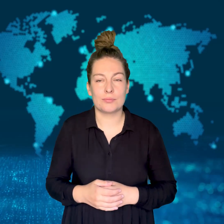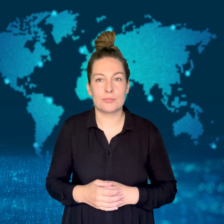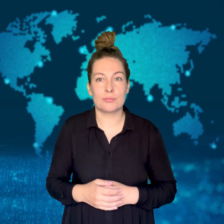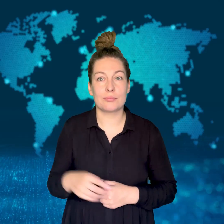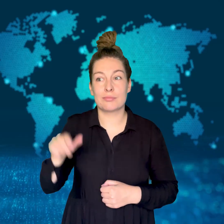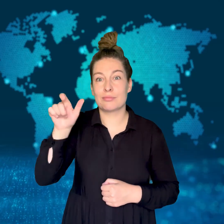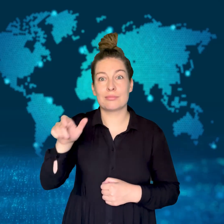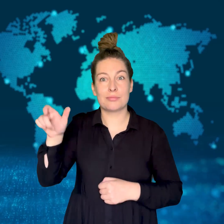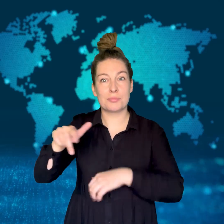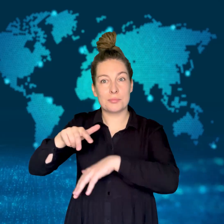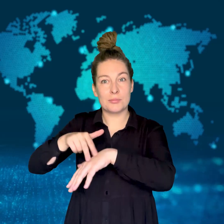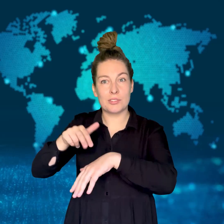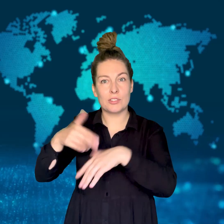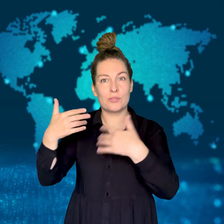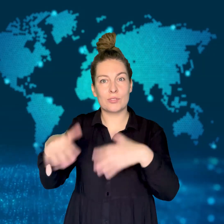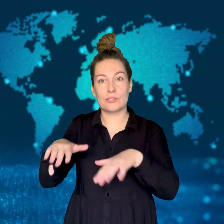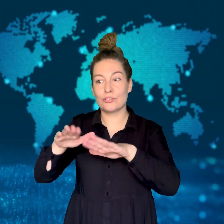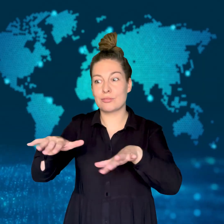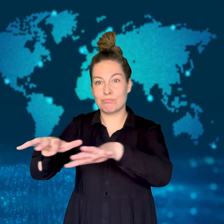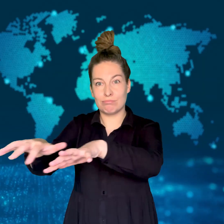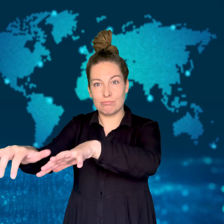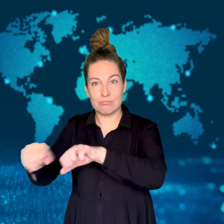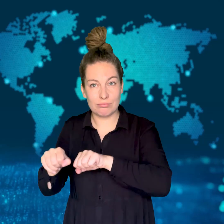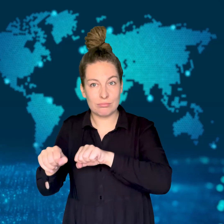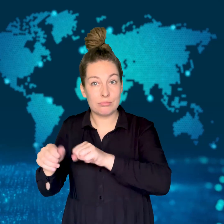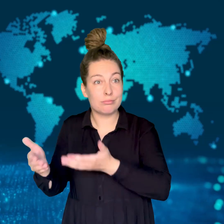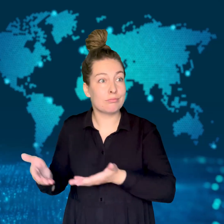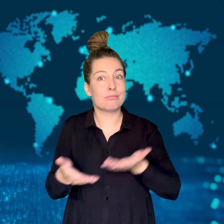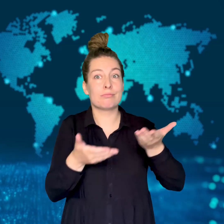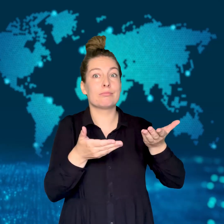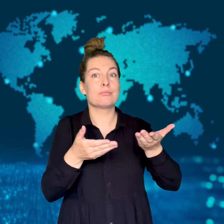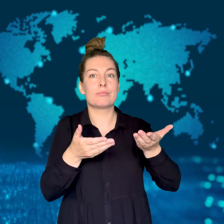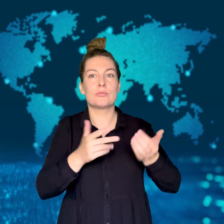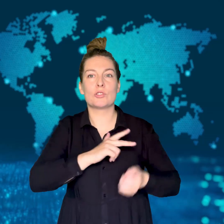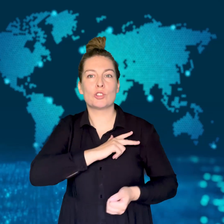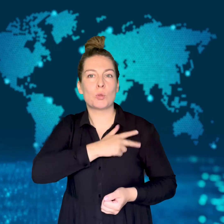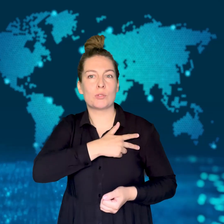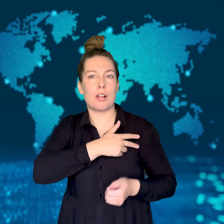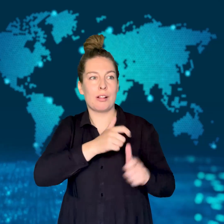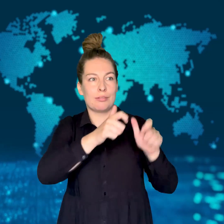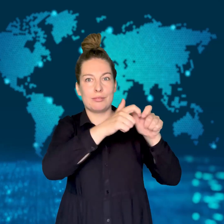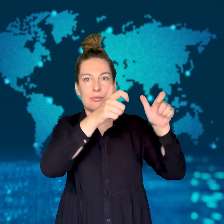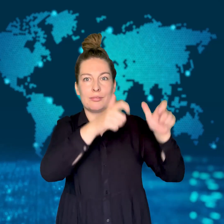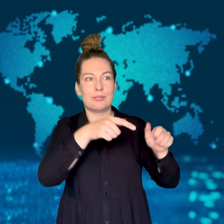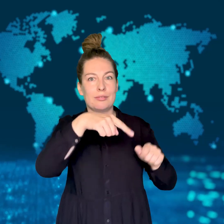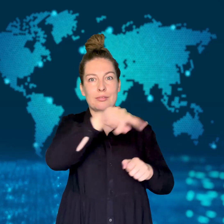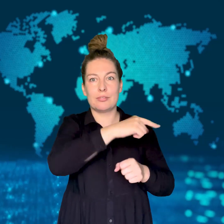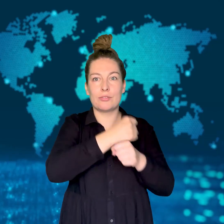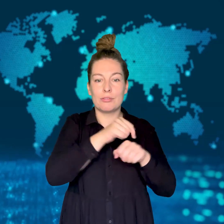and social services that the four children were being trafficked,